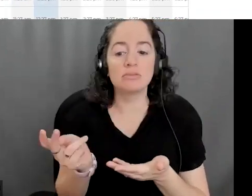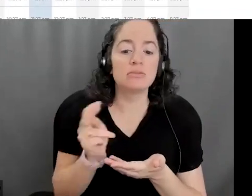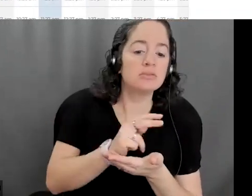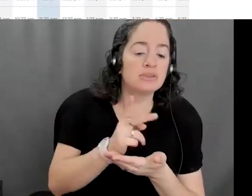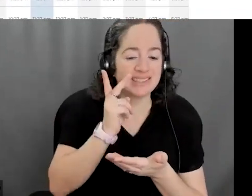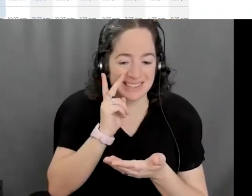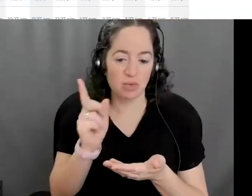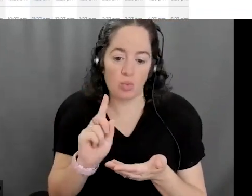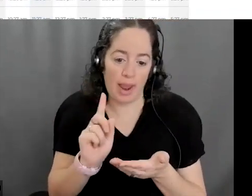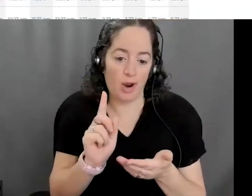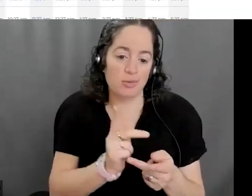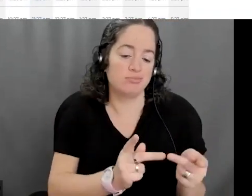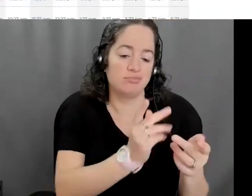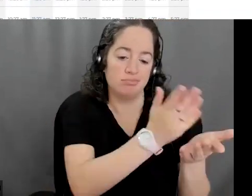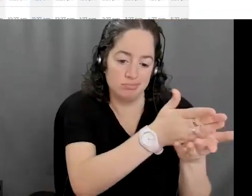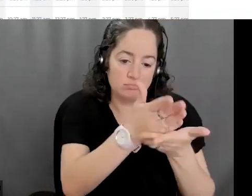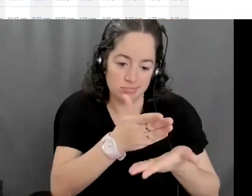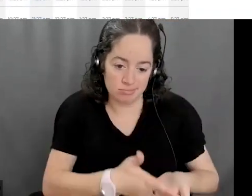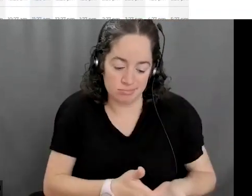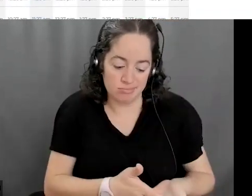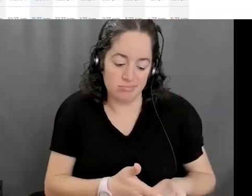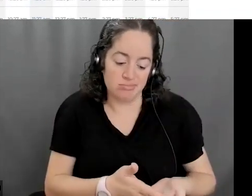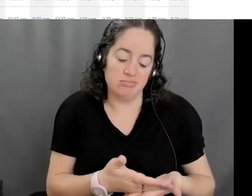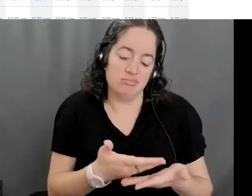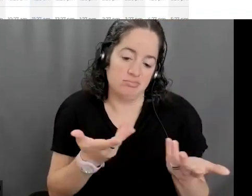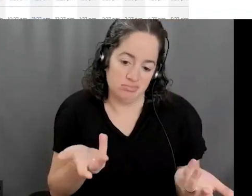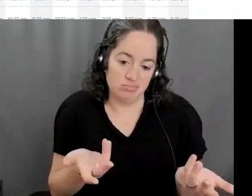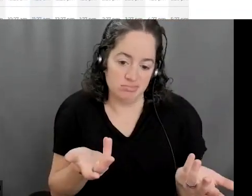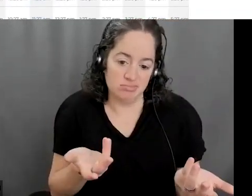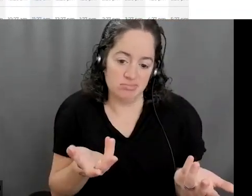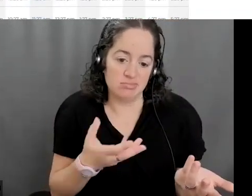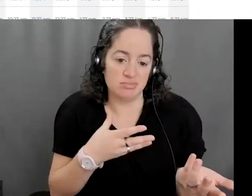and that table that contains the row headers